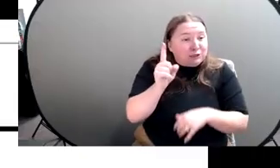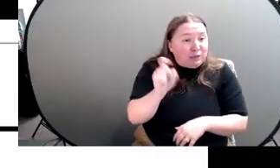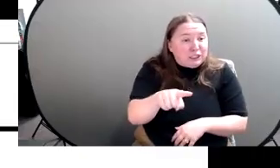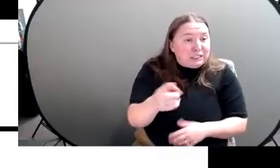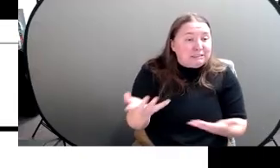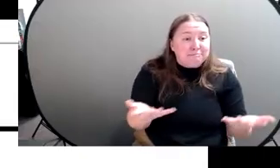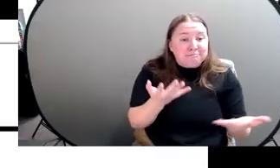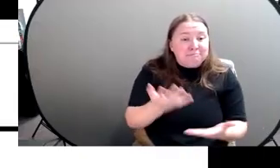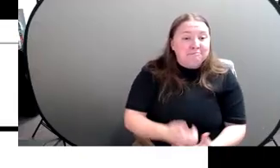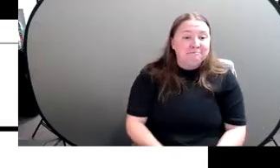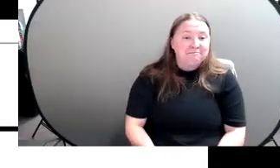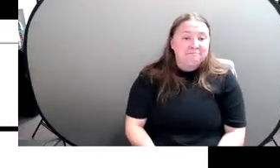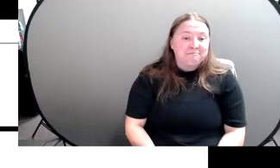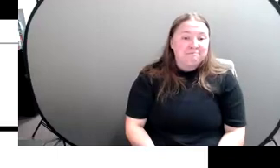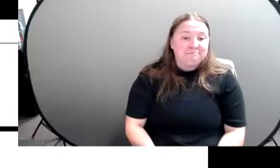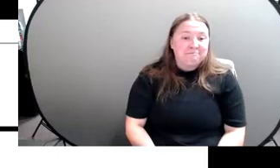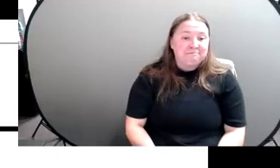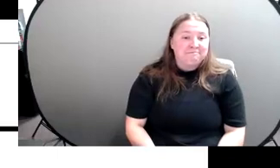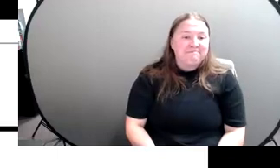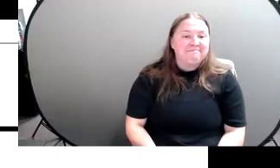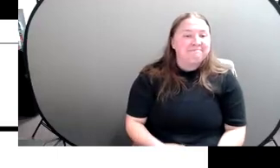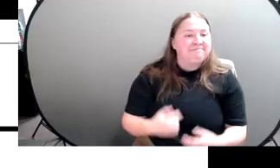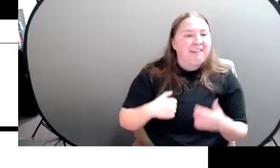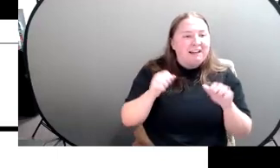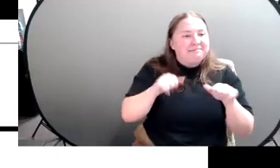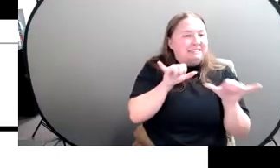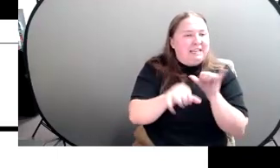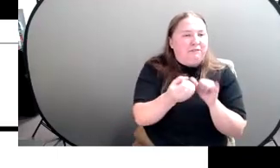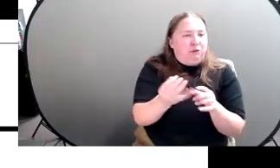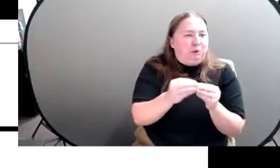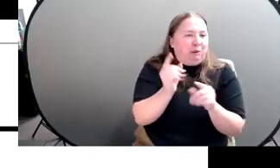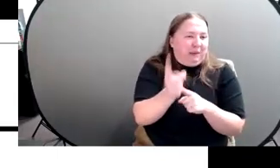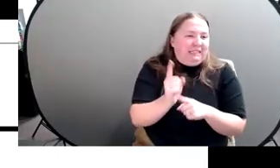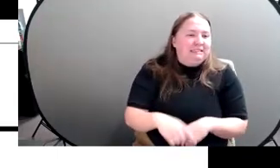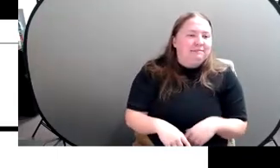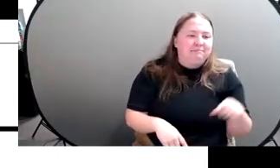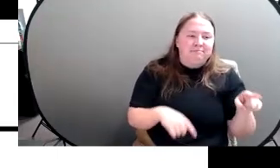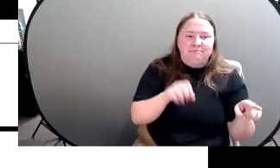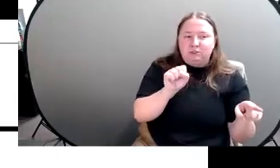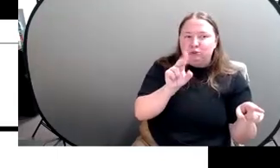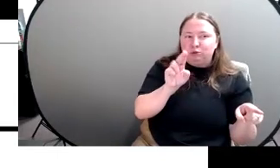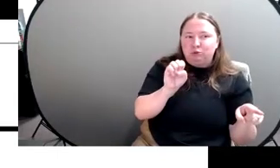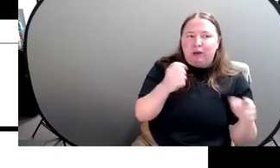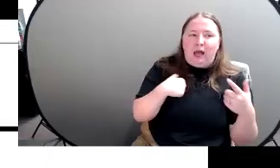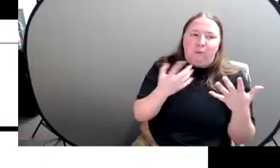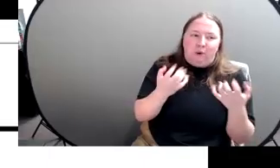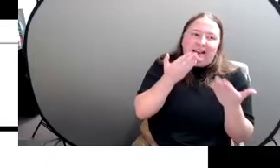Any other questions? I can definitely stay on for a couple more minutes. And, I just want to thank our interpreters as well.